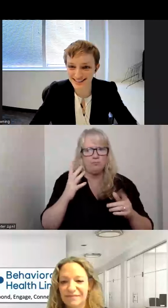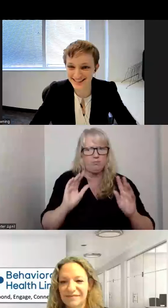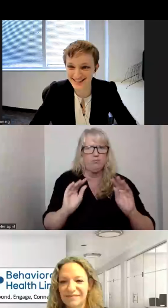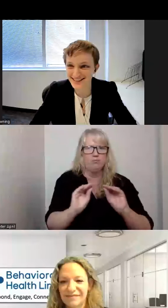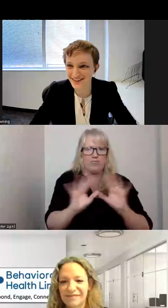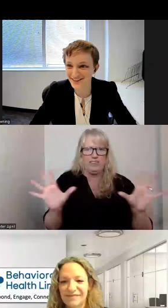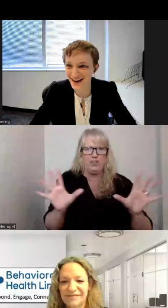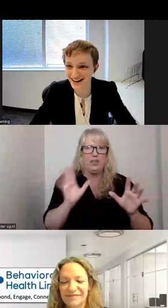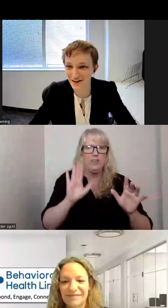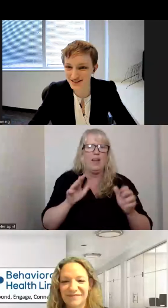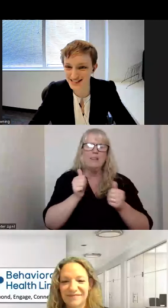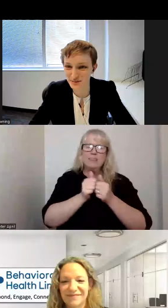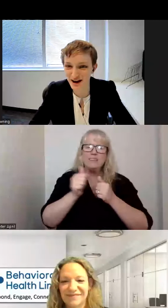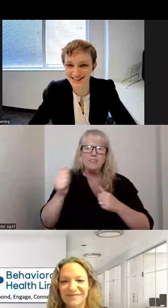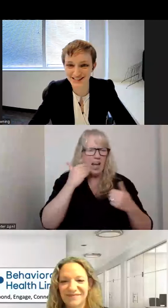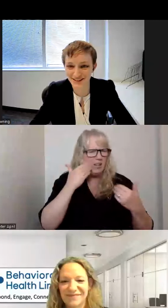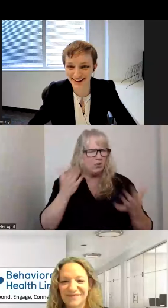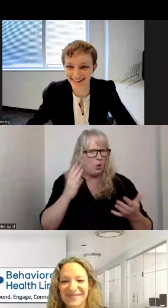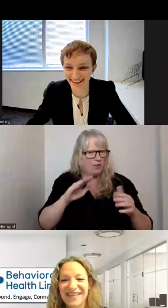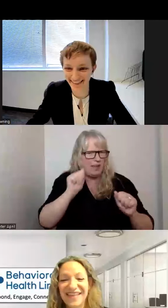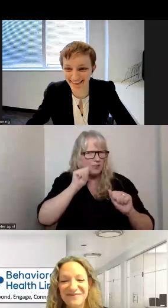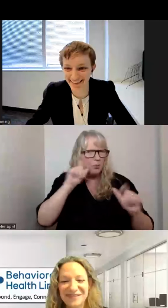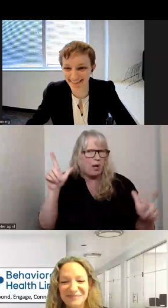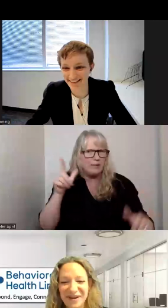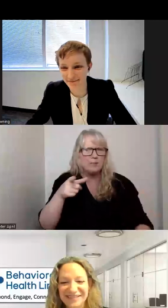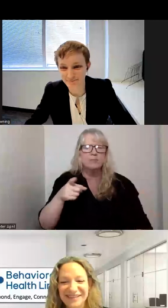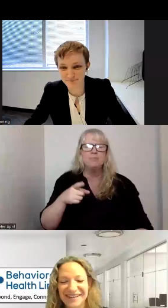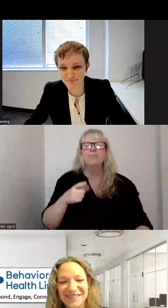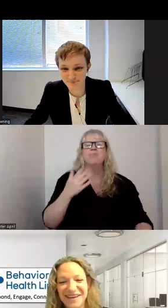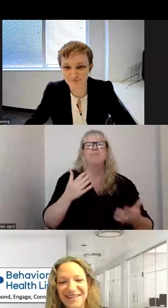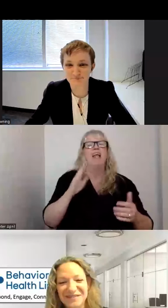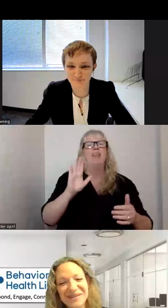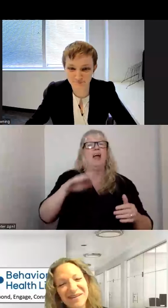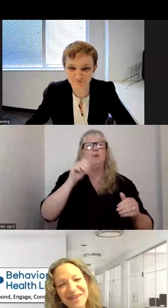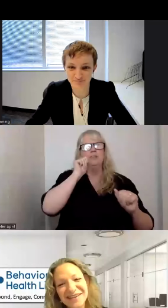DISTANCE. IS THAT SURPRISING? >>: THAT IS SURPRISING. DO WE